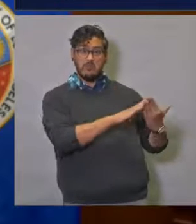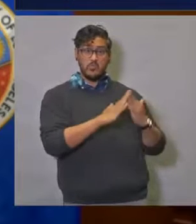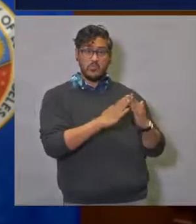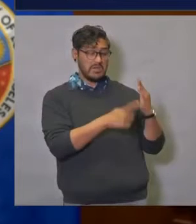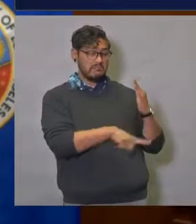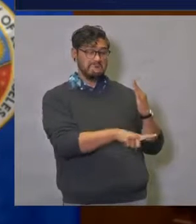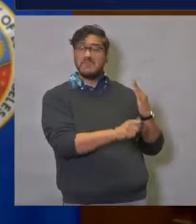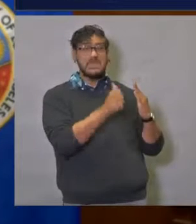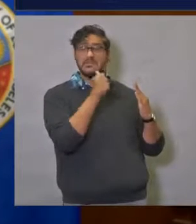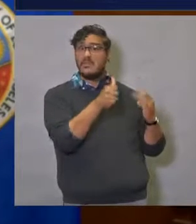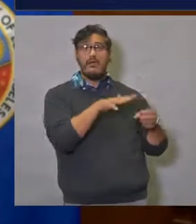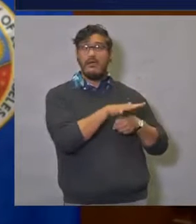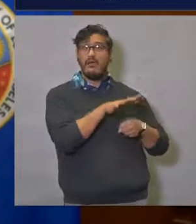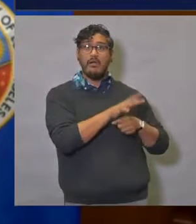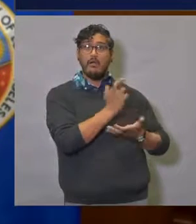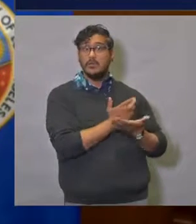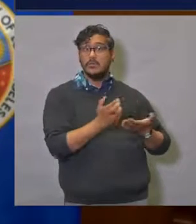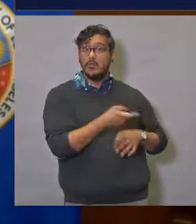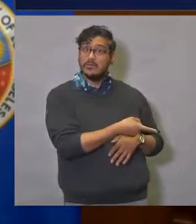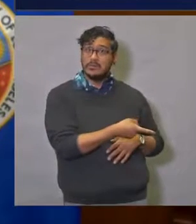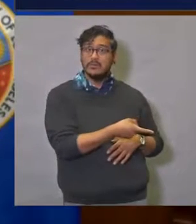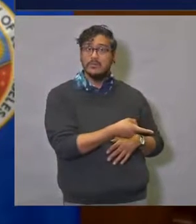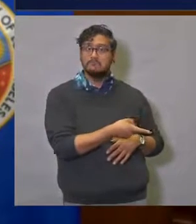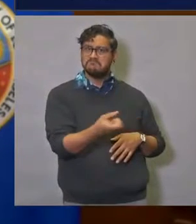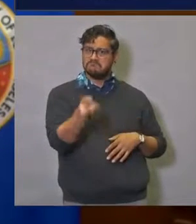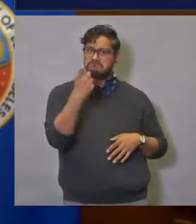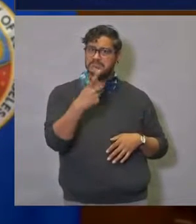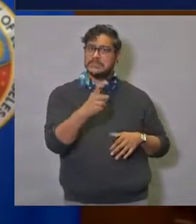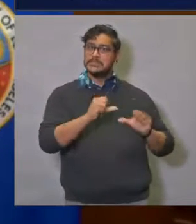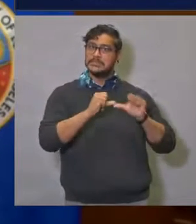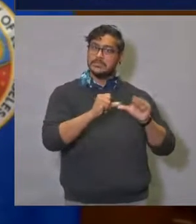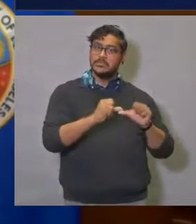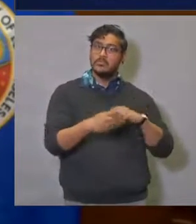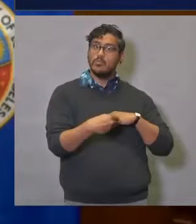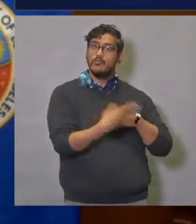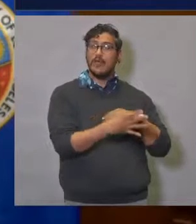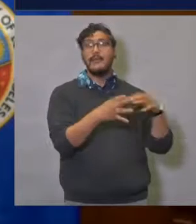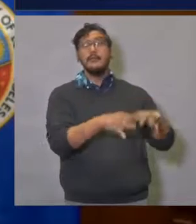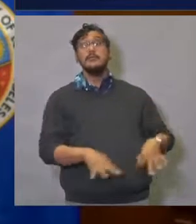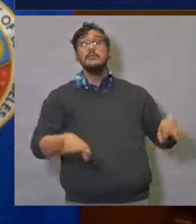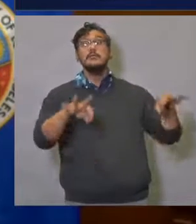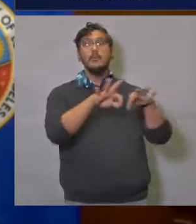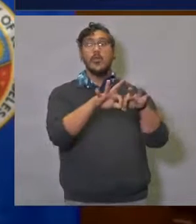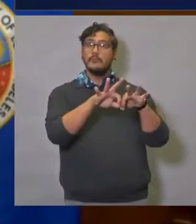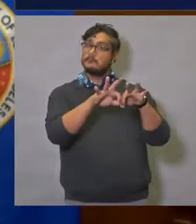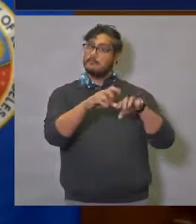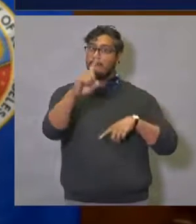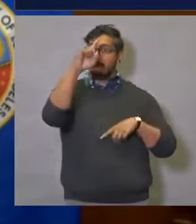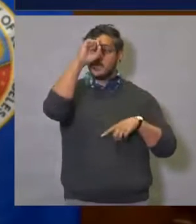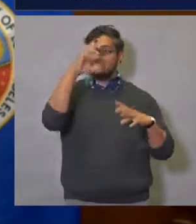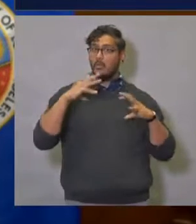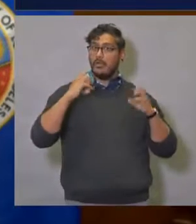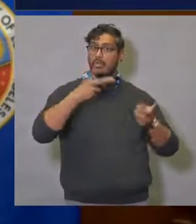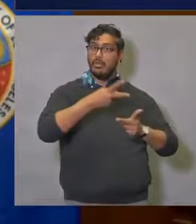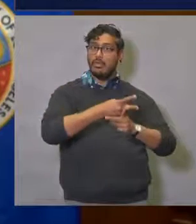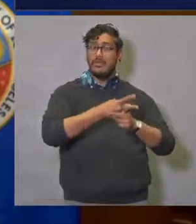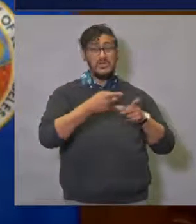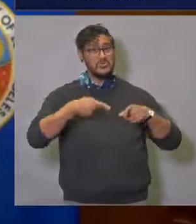THAT LIKE ACCESS AND FACE